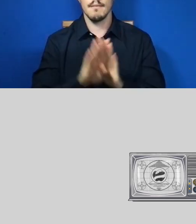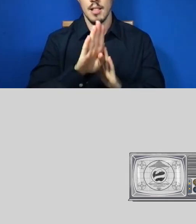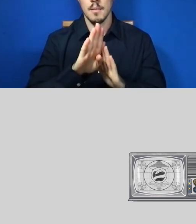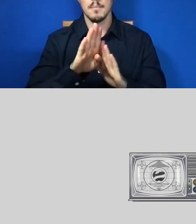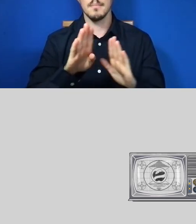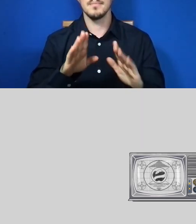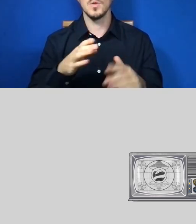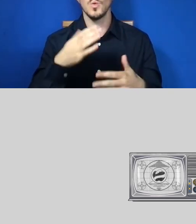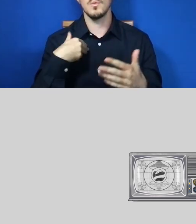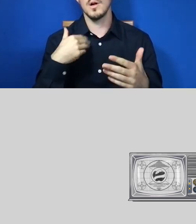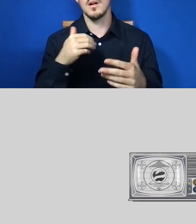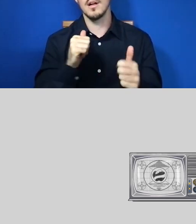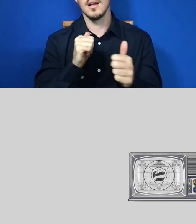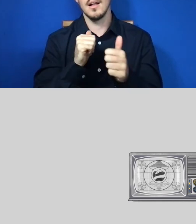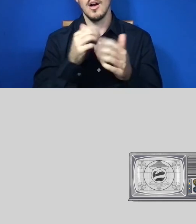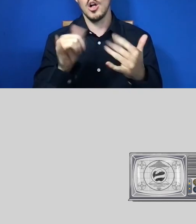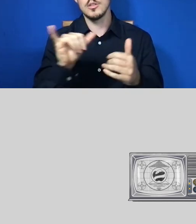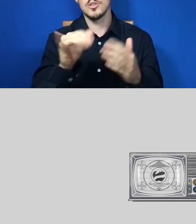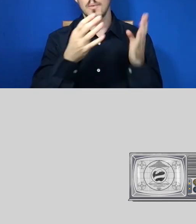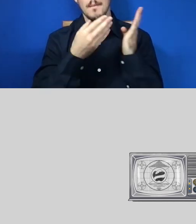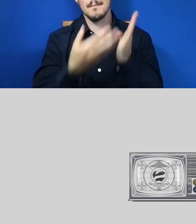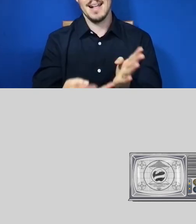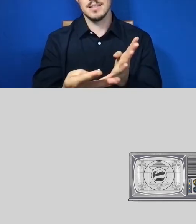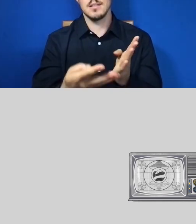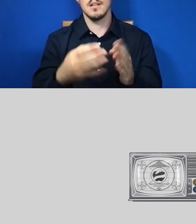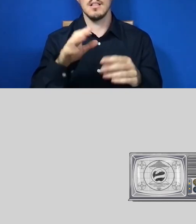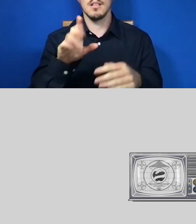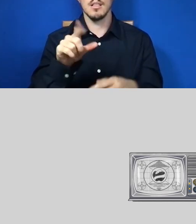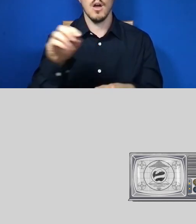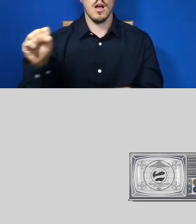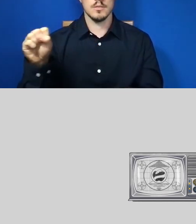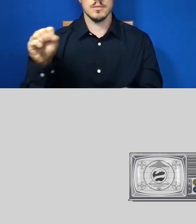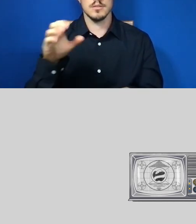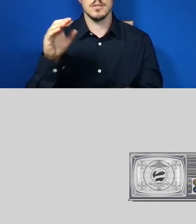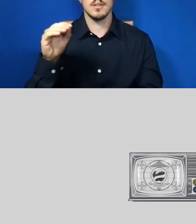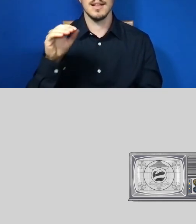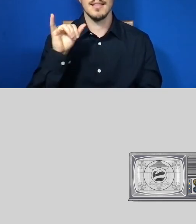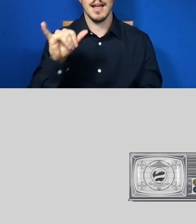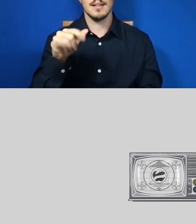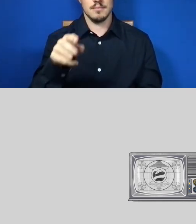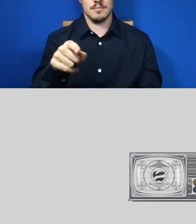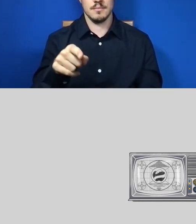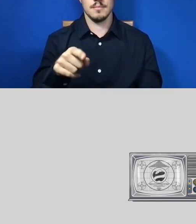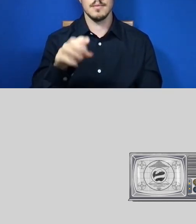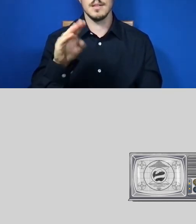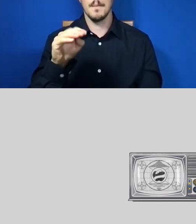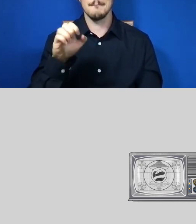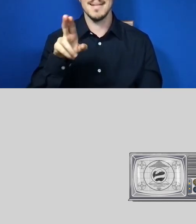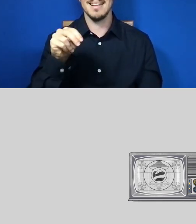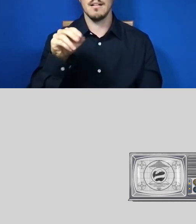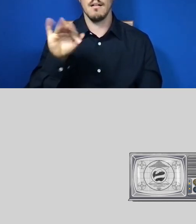we'll pass in the loss and the optimizer. The loss function we'll be using is the mean absolute error.